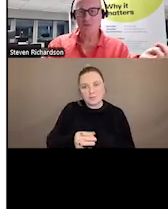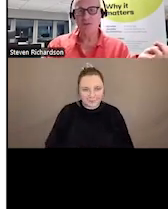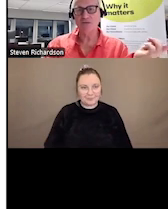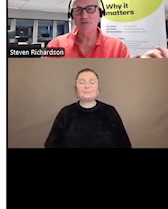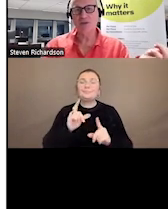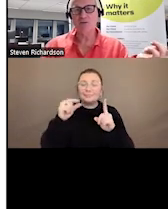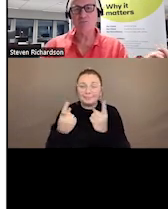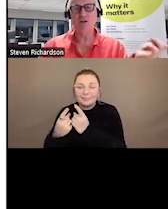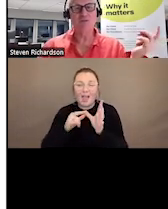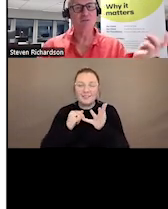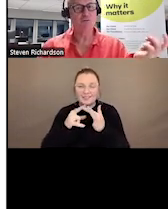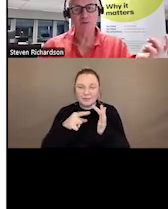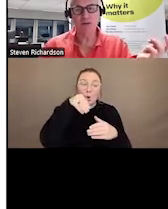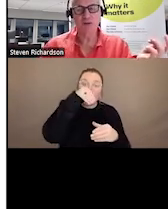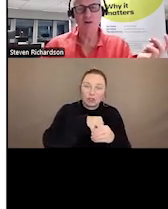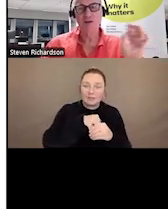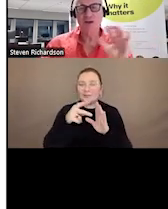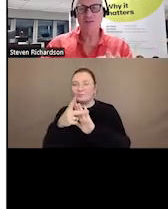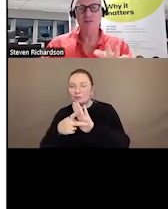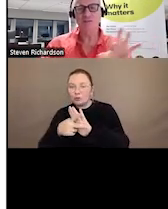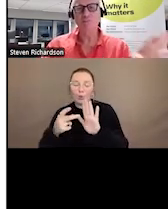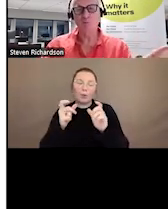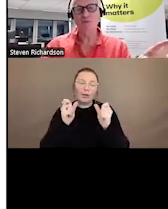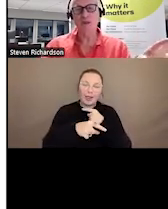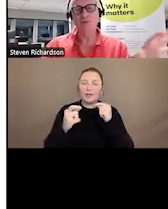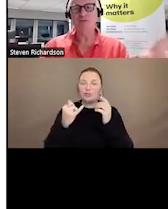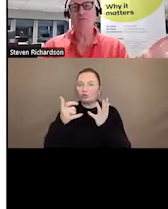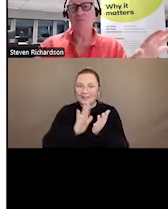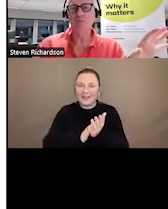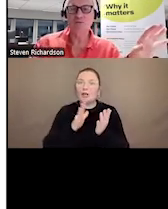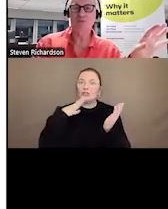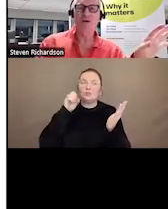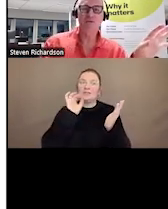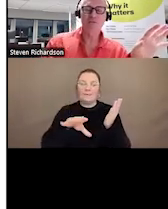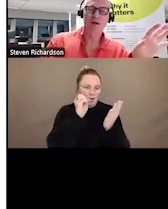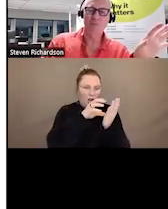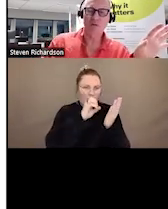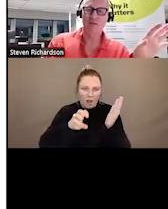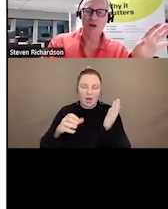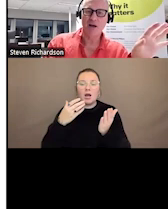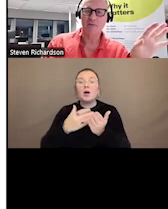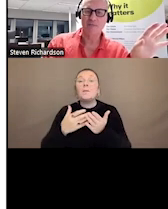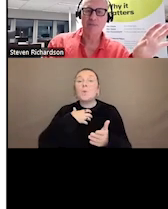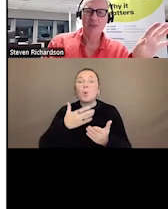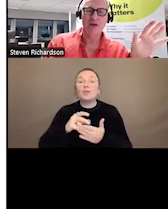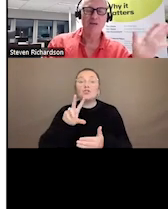content, email and social media. There is more on that on 12 August with our partner Marlin.